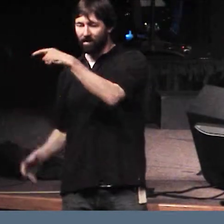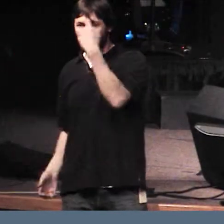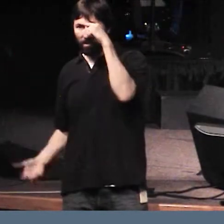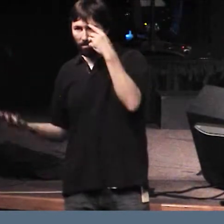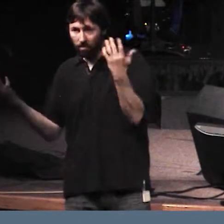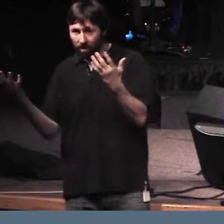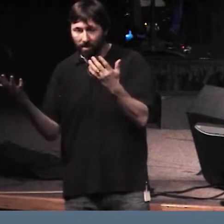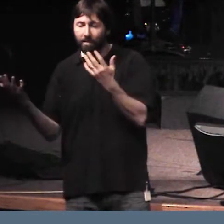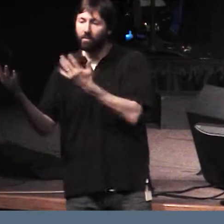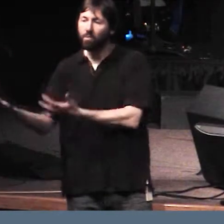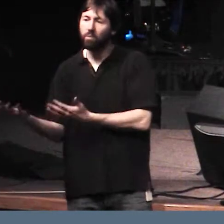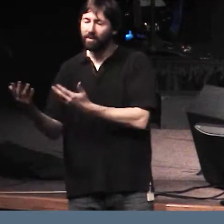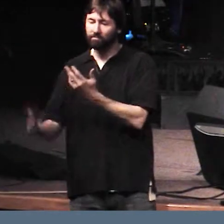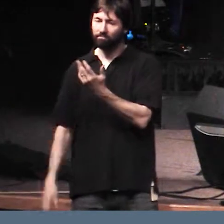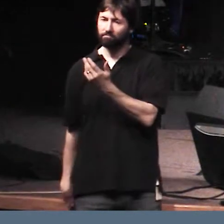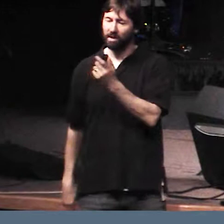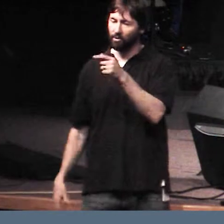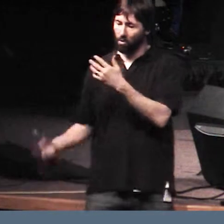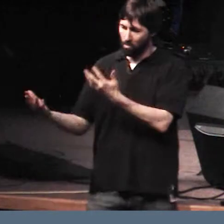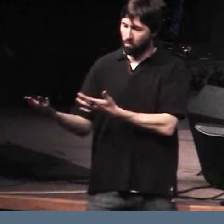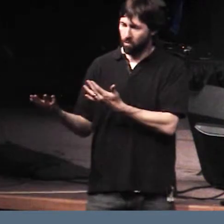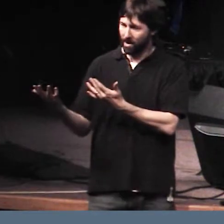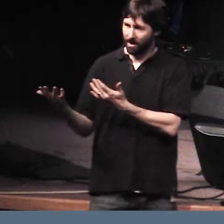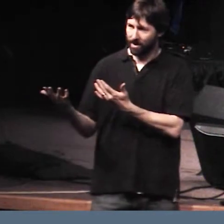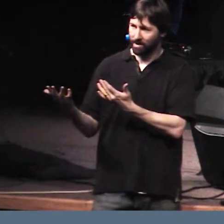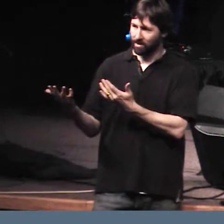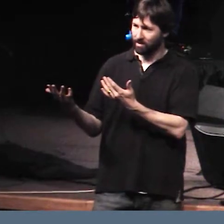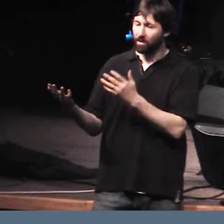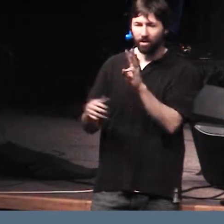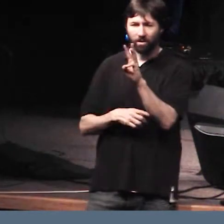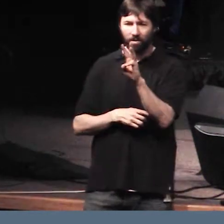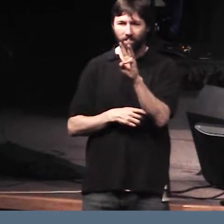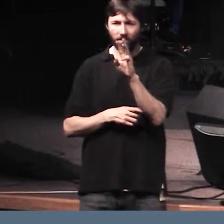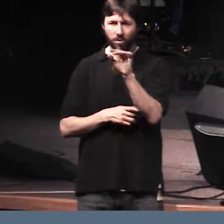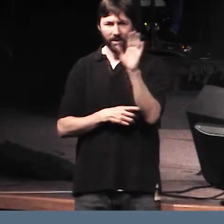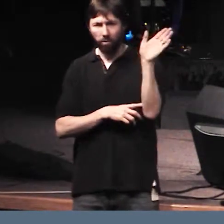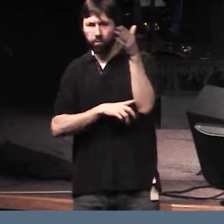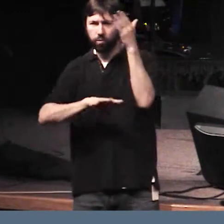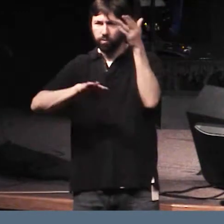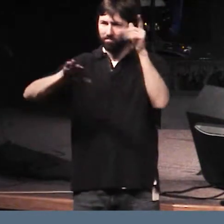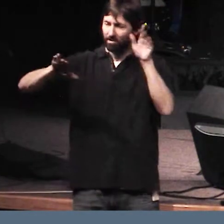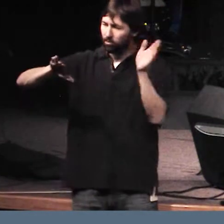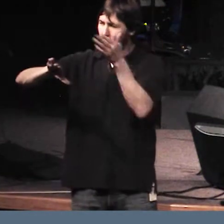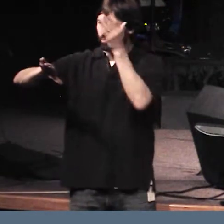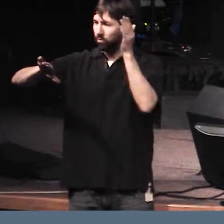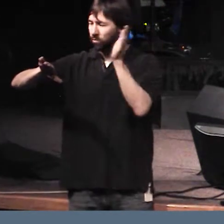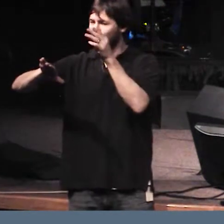and you've got to wait for a couple things first of all you got to wait for for the wind to blow and so you're waiting for the wind to blow a not only that you've got to wait for your